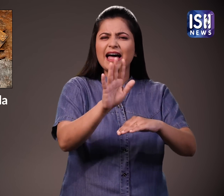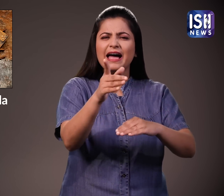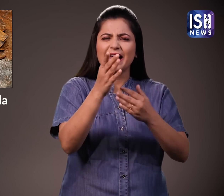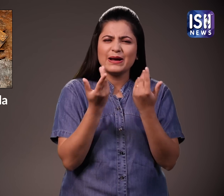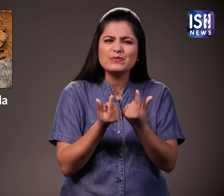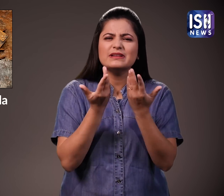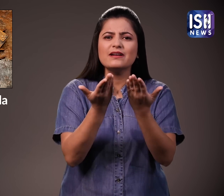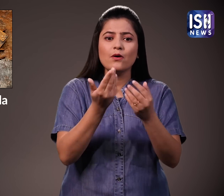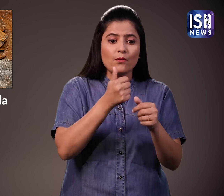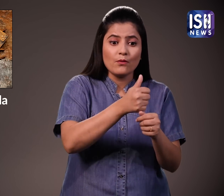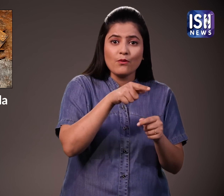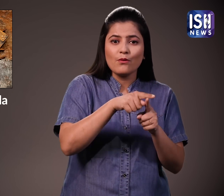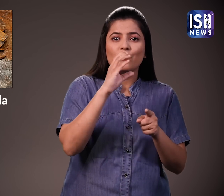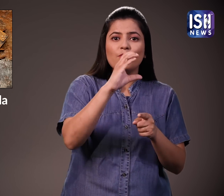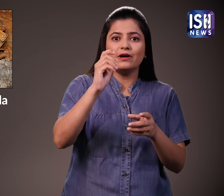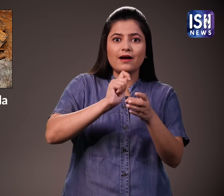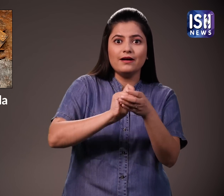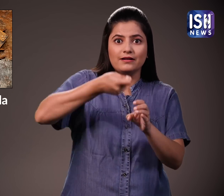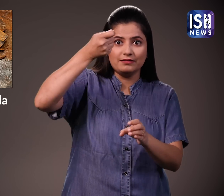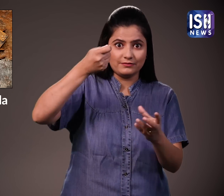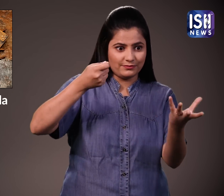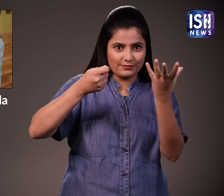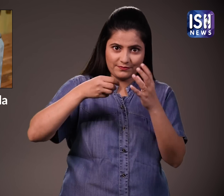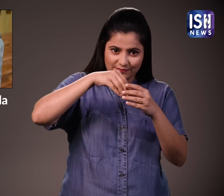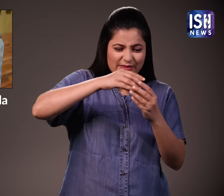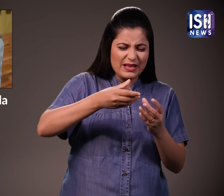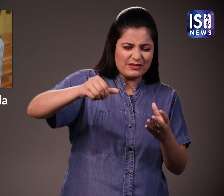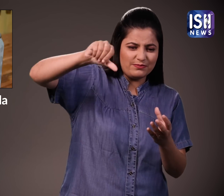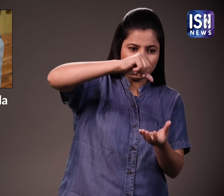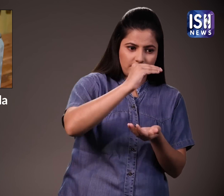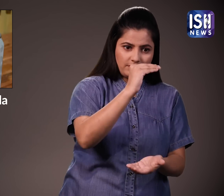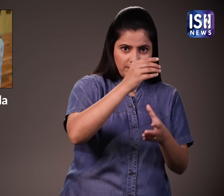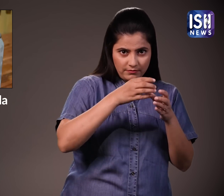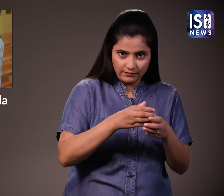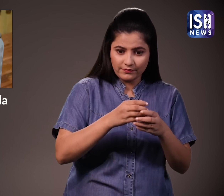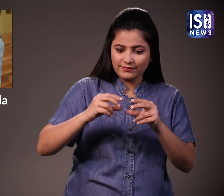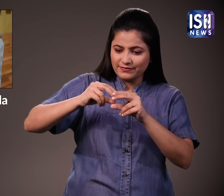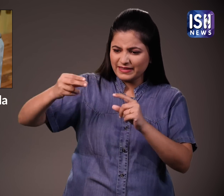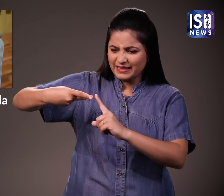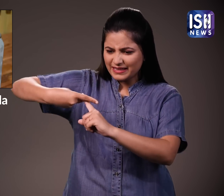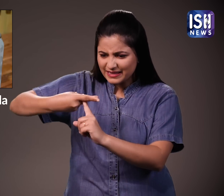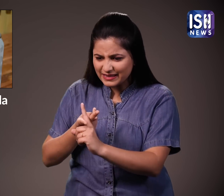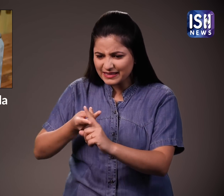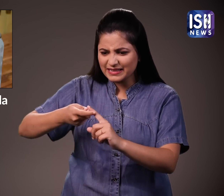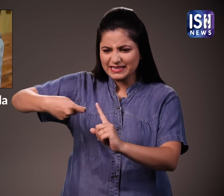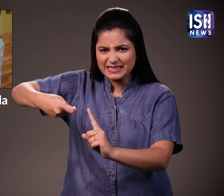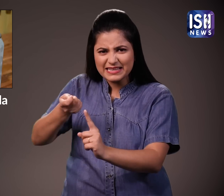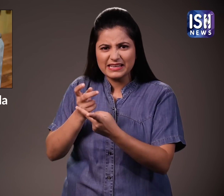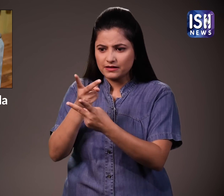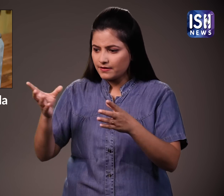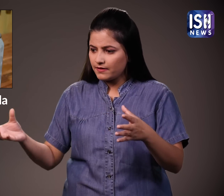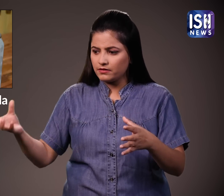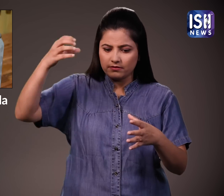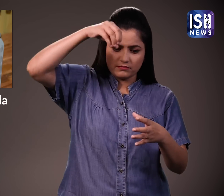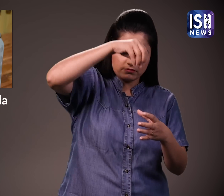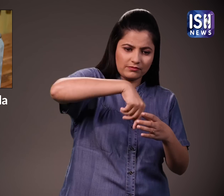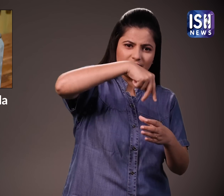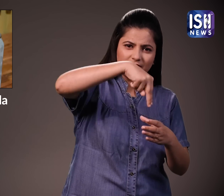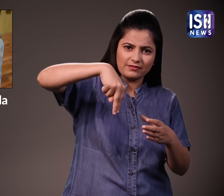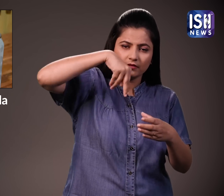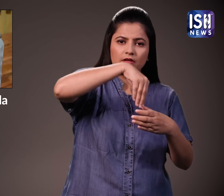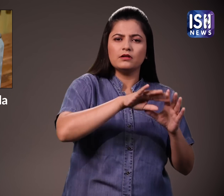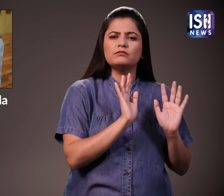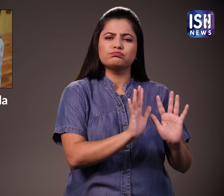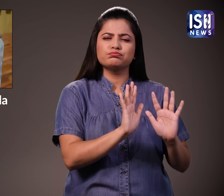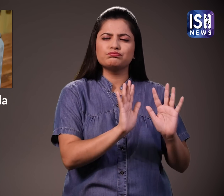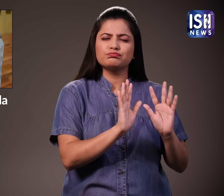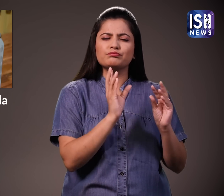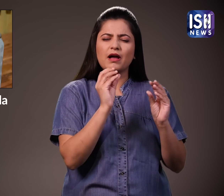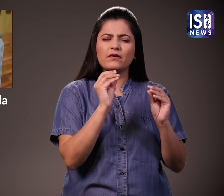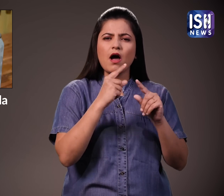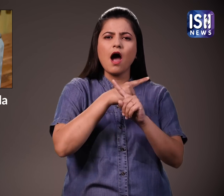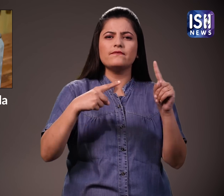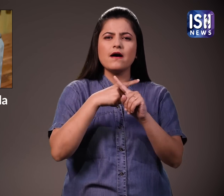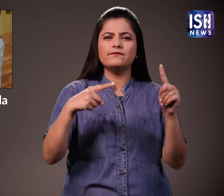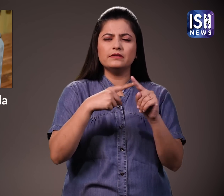Put your tools in a glass and pour cola and keep it for half an hour.